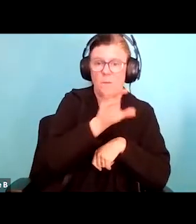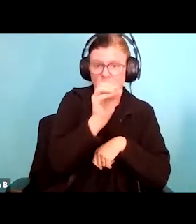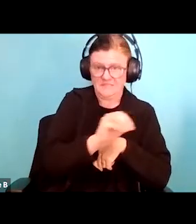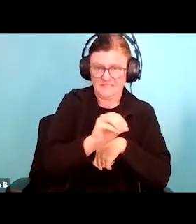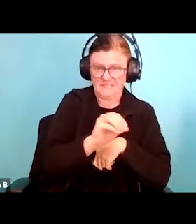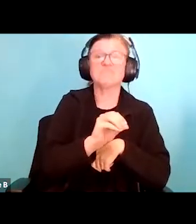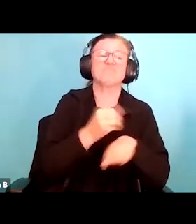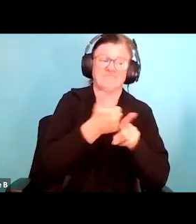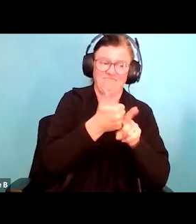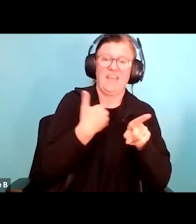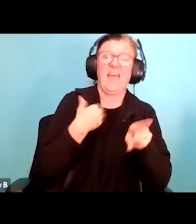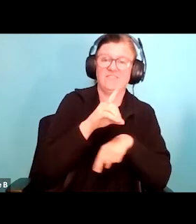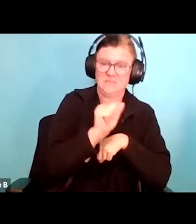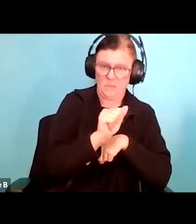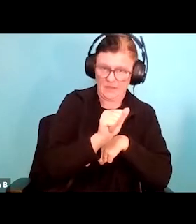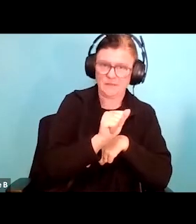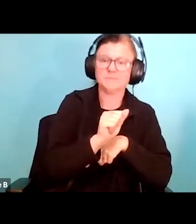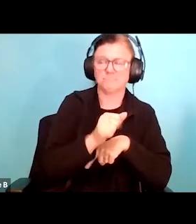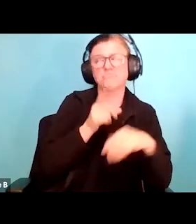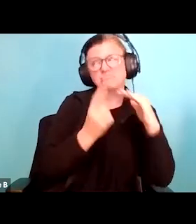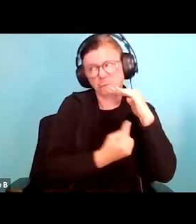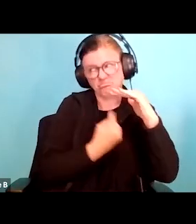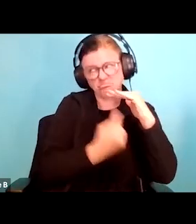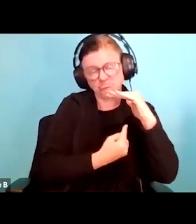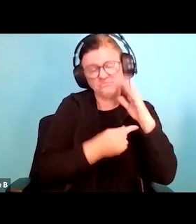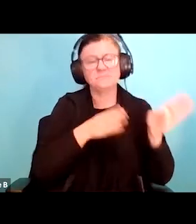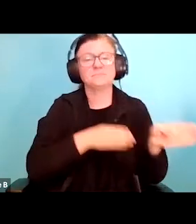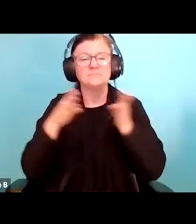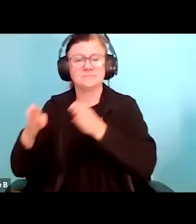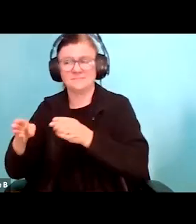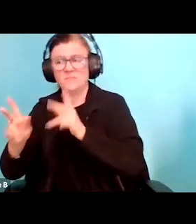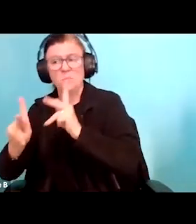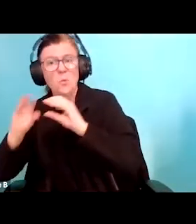with disabilities reporting social isolation compared to only 10.9 of adults without